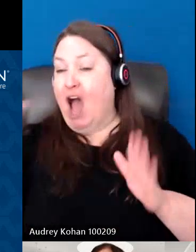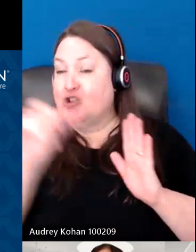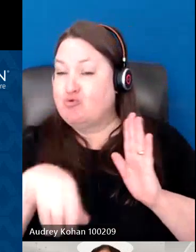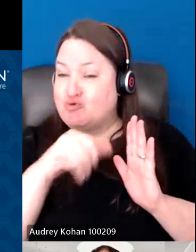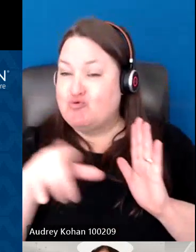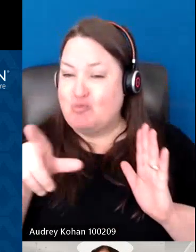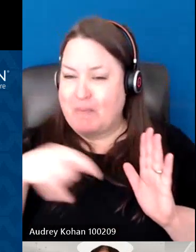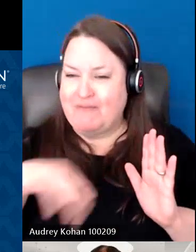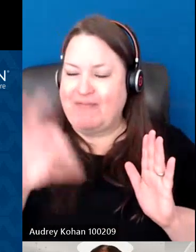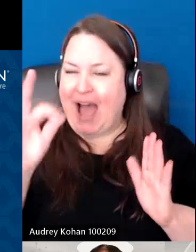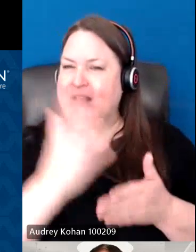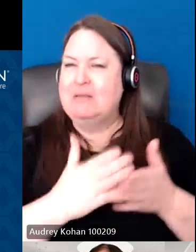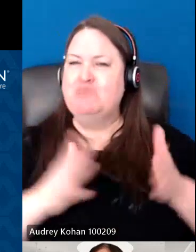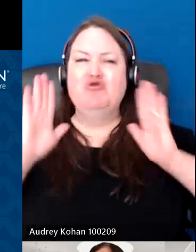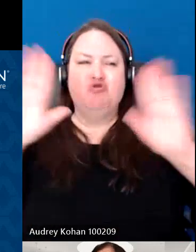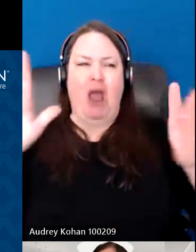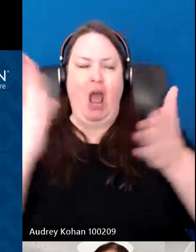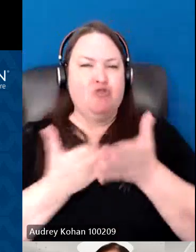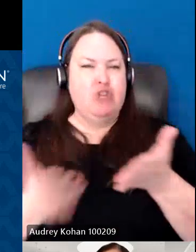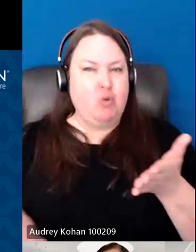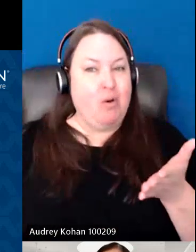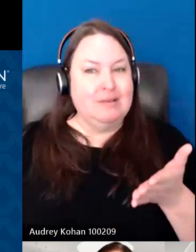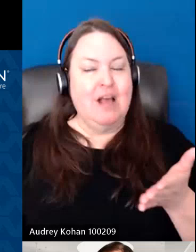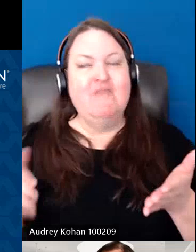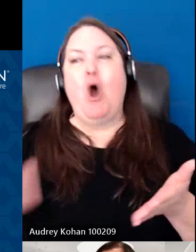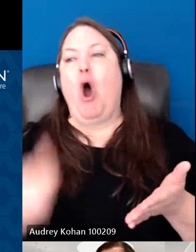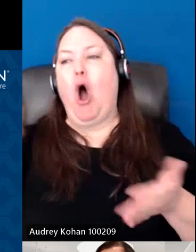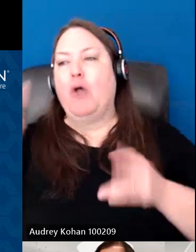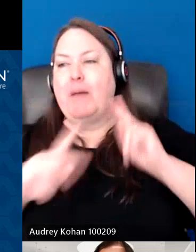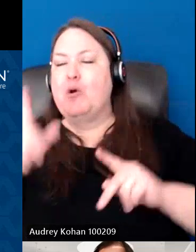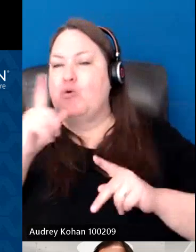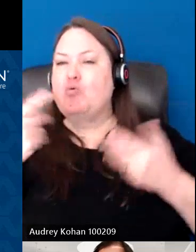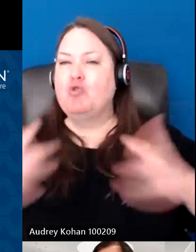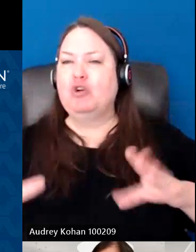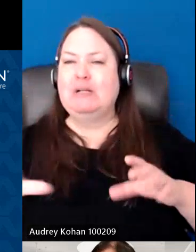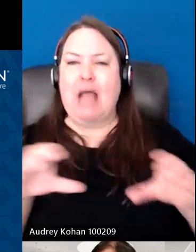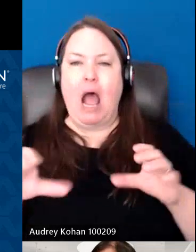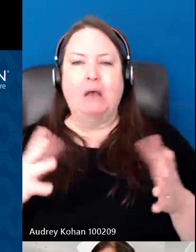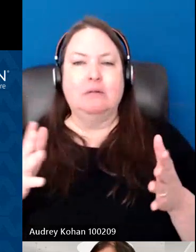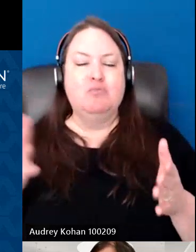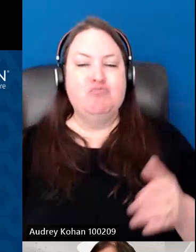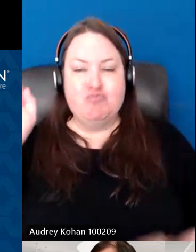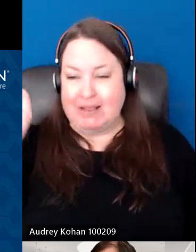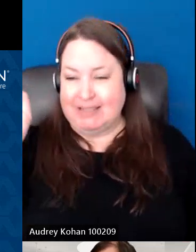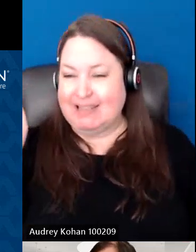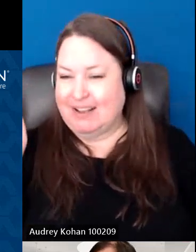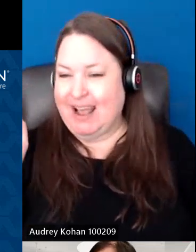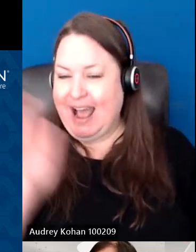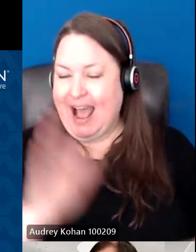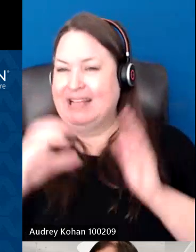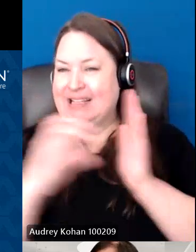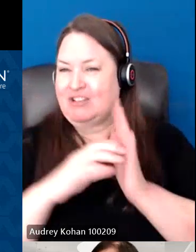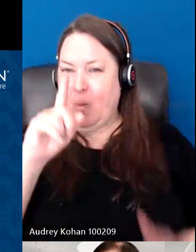found some great resources of other people who had done um uh presentations on Section 1557